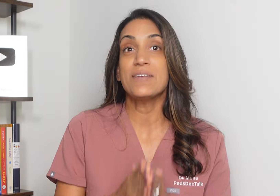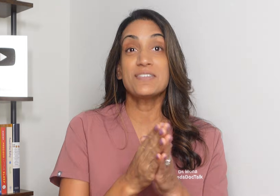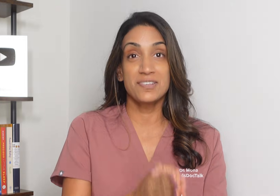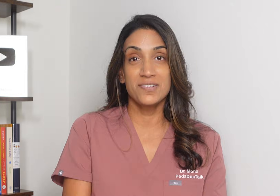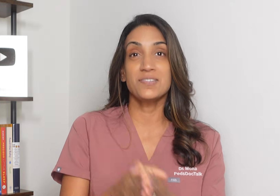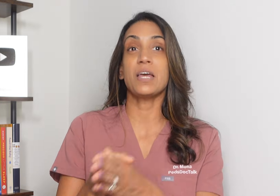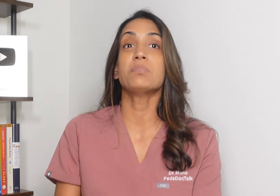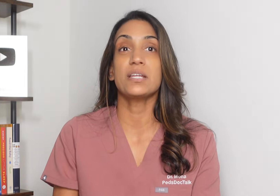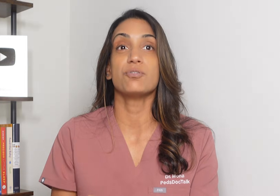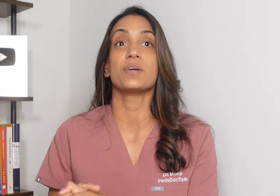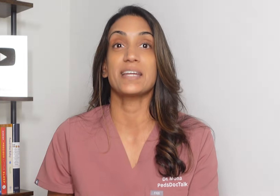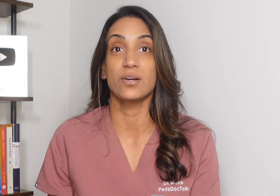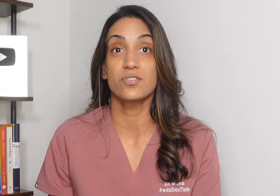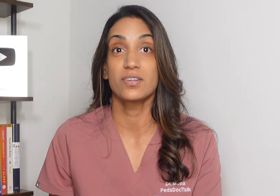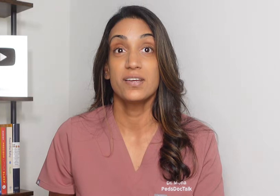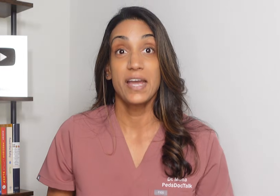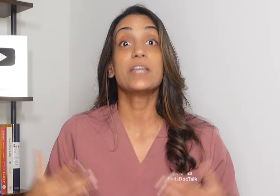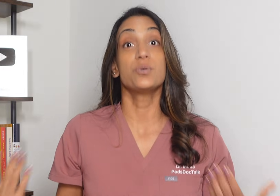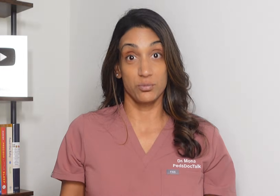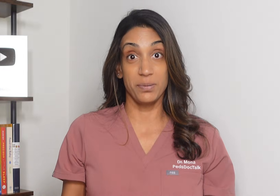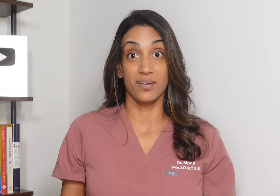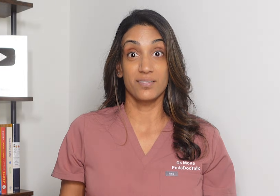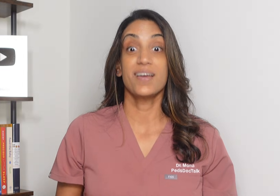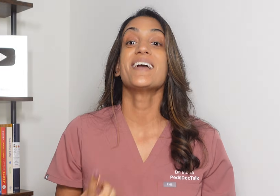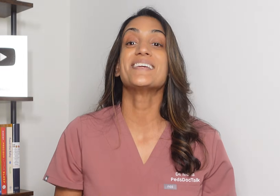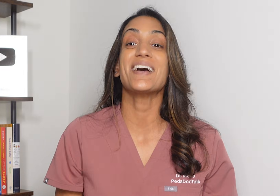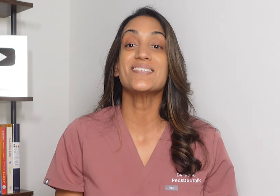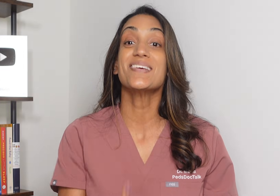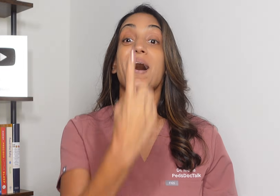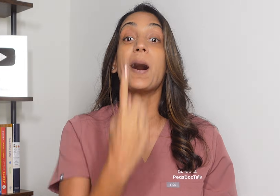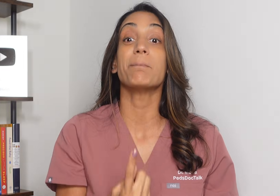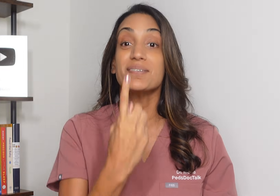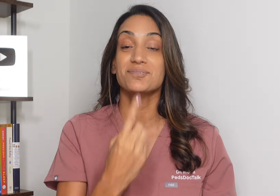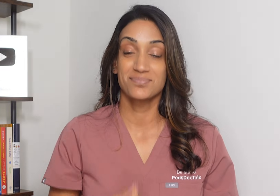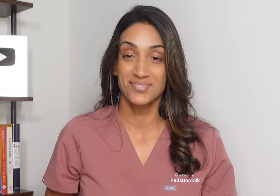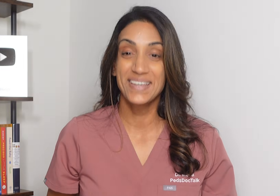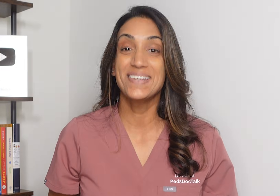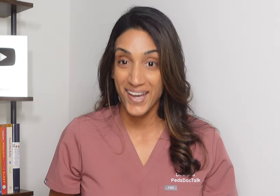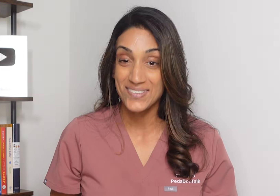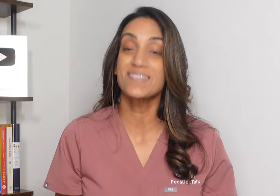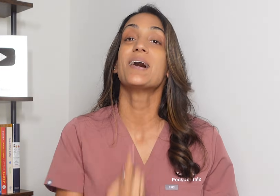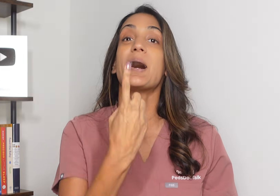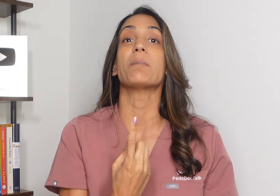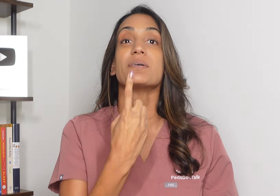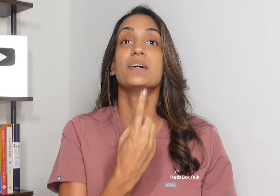If it's consistent and meaningful, it counts and you can repeat. Yes. Up.